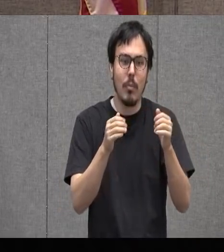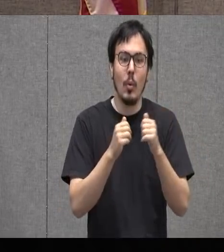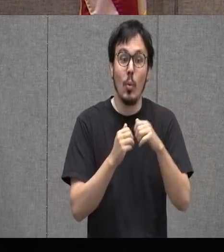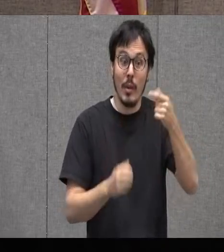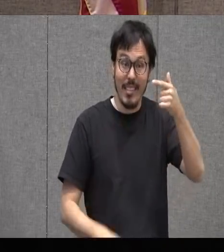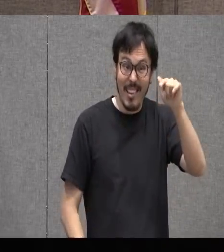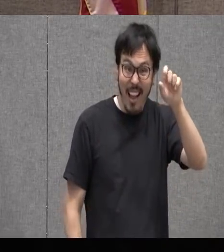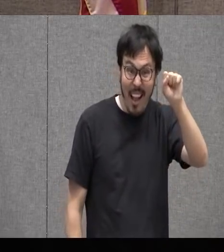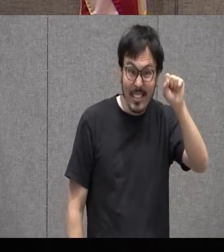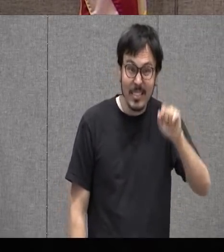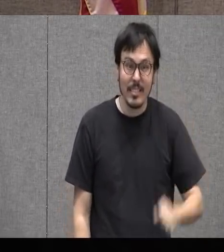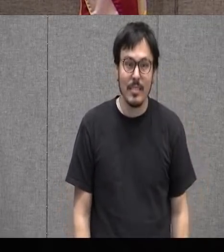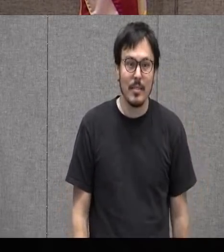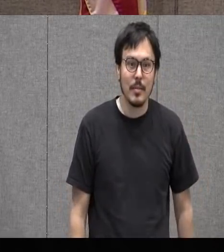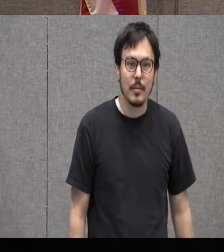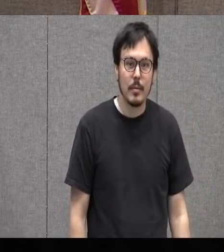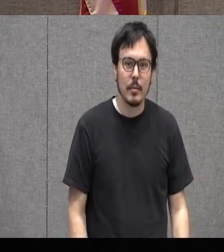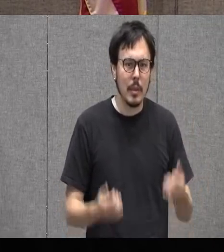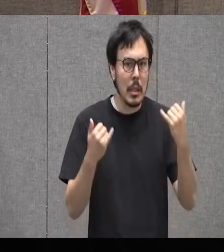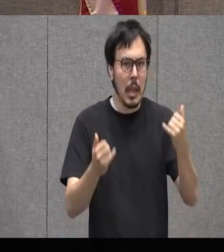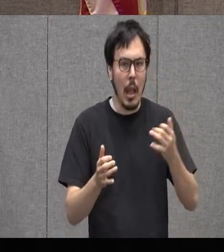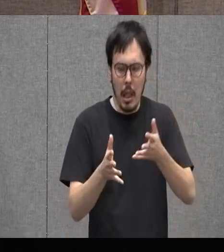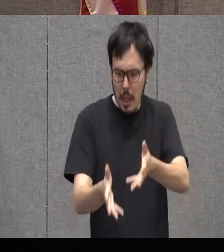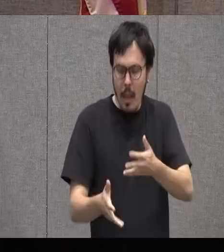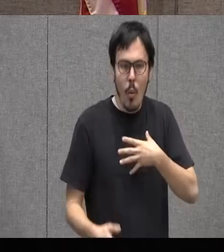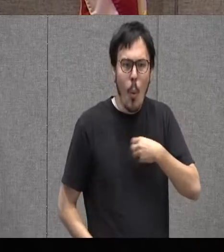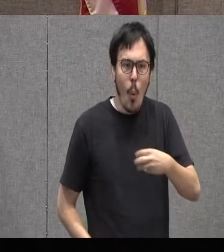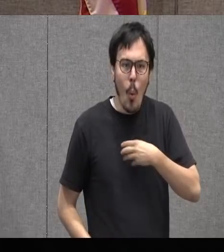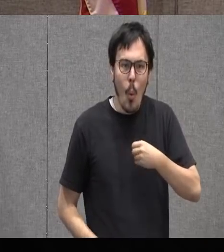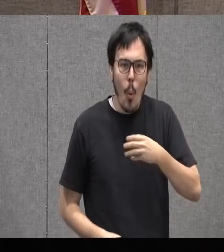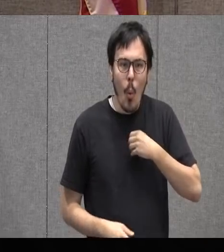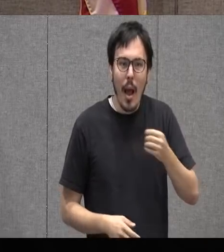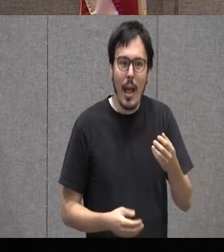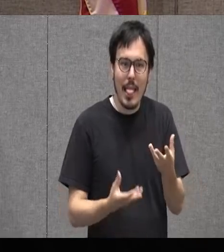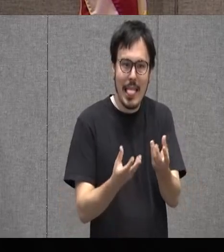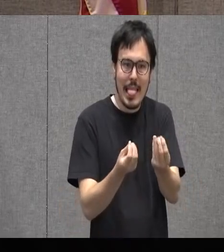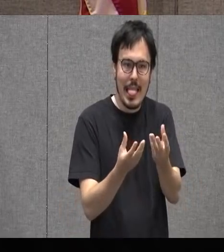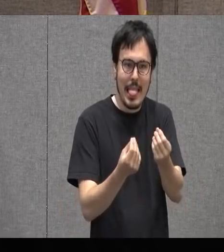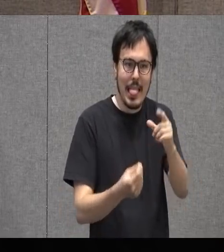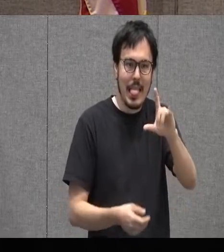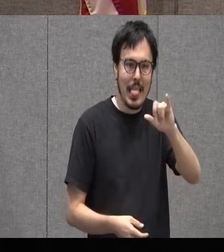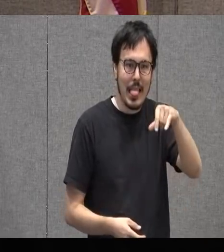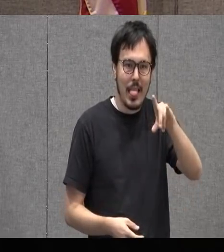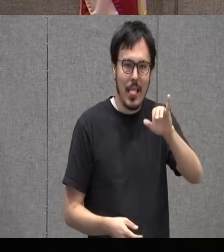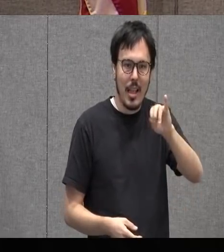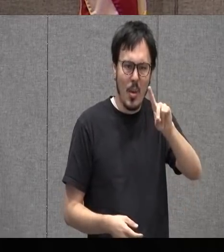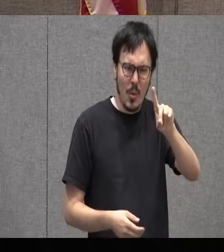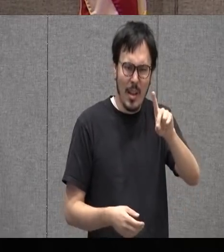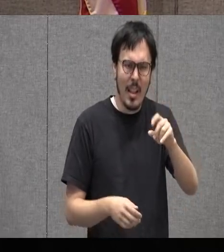And now I have a white liquid, and I also feel that the bag is very cold.